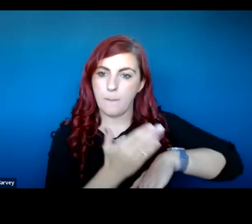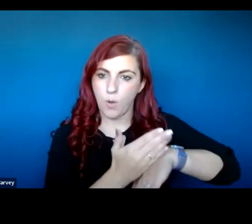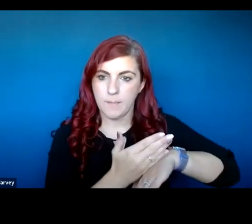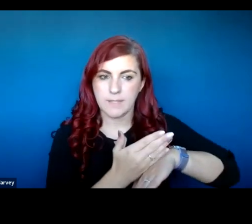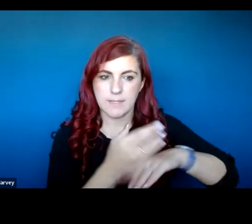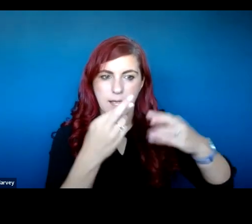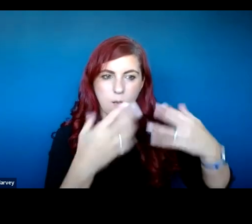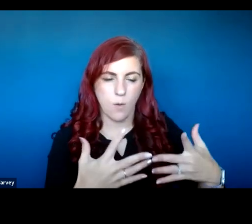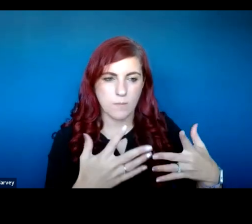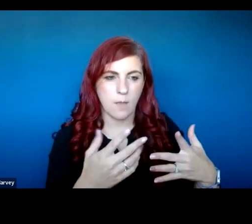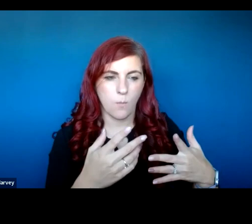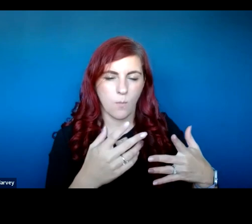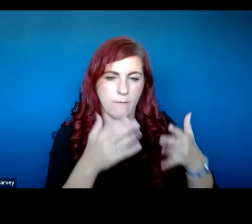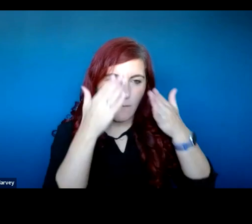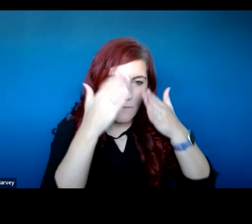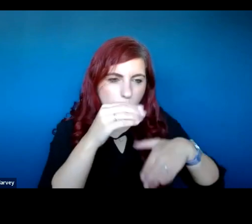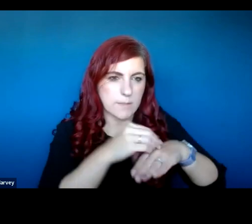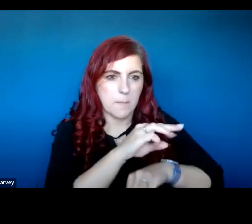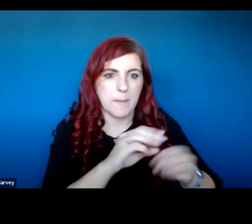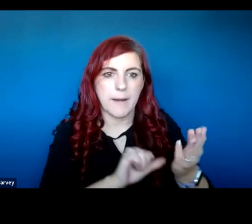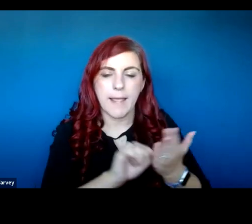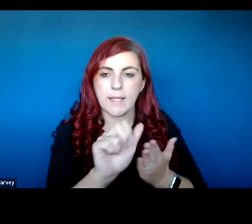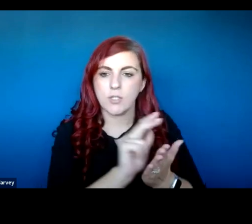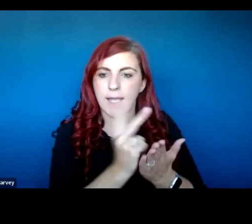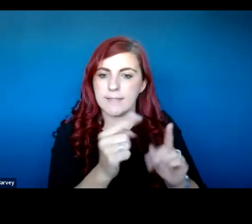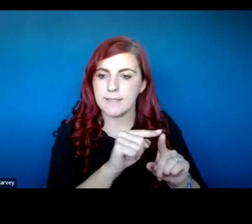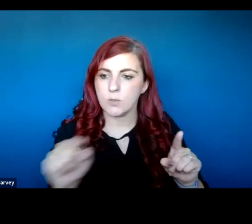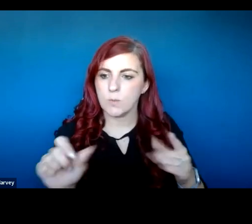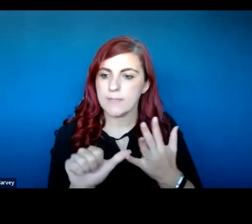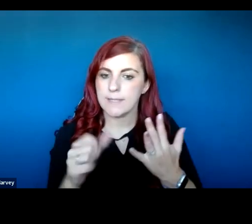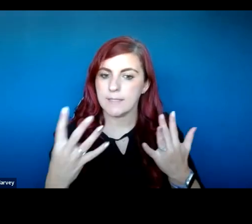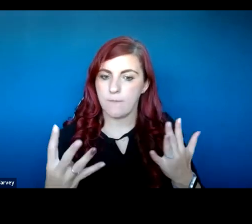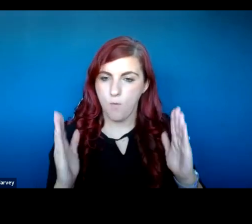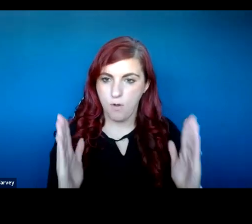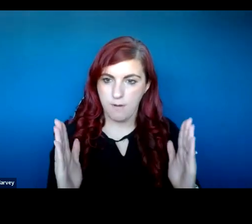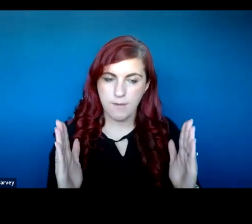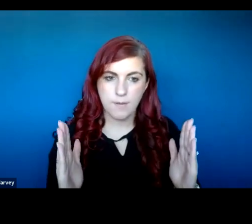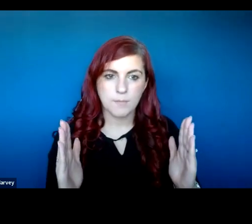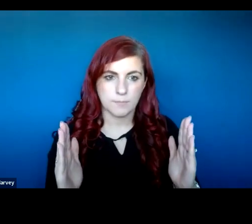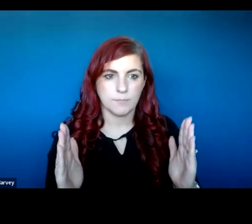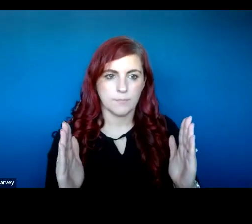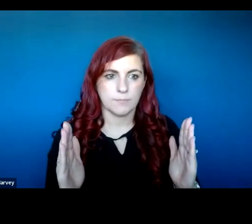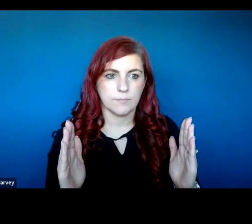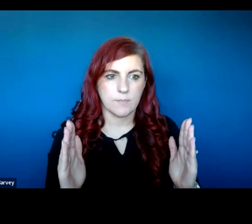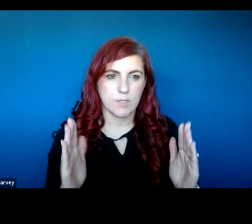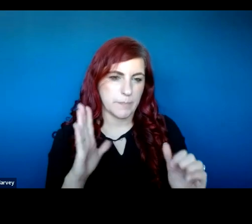we looked specifically at people aged 18 to 64, which is typically understood as working age.